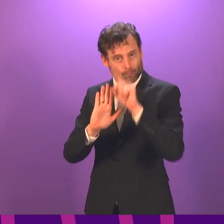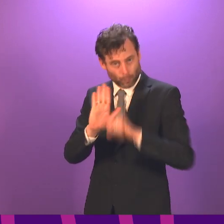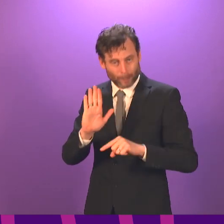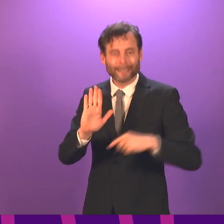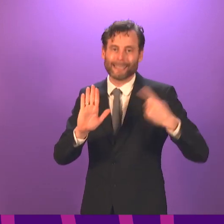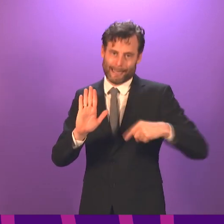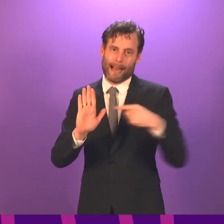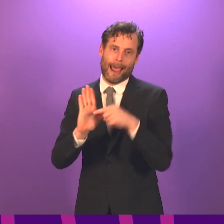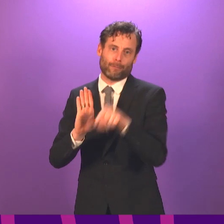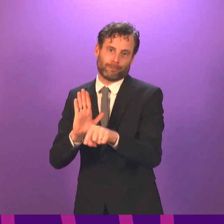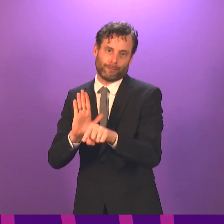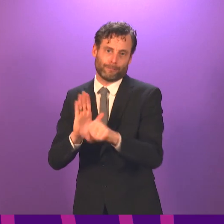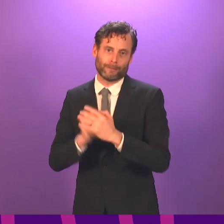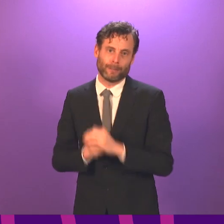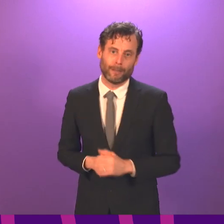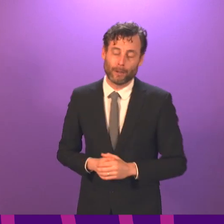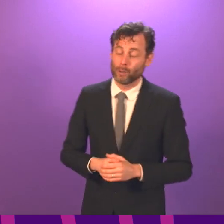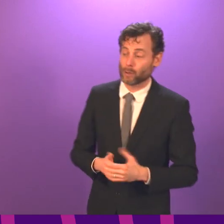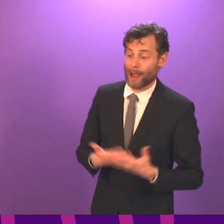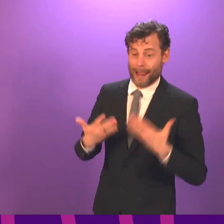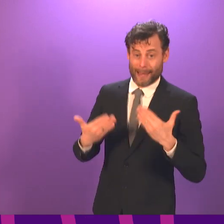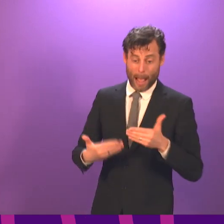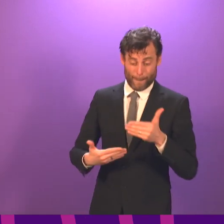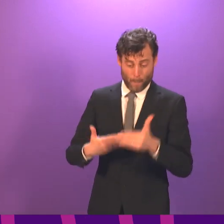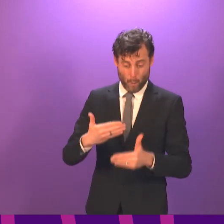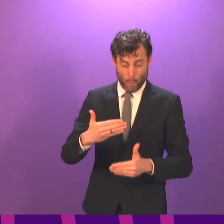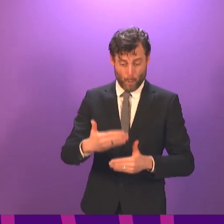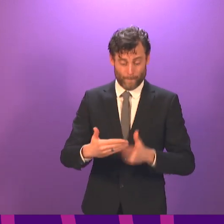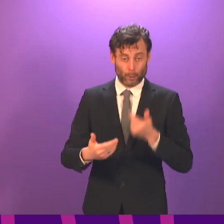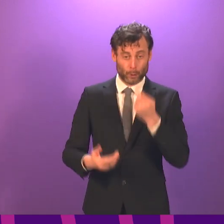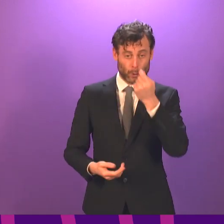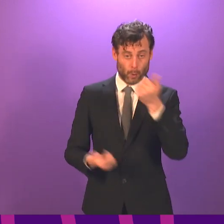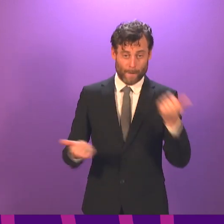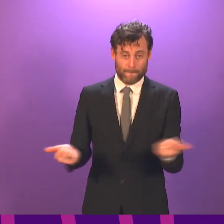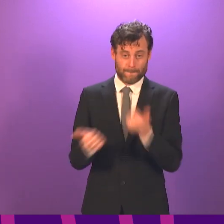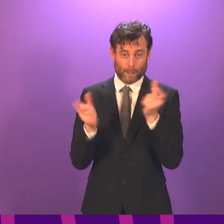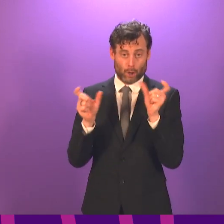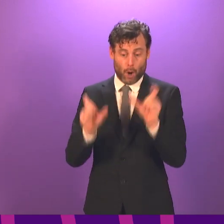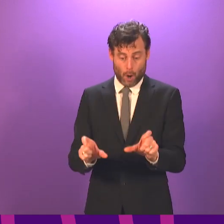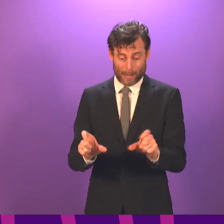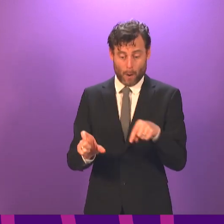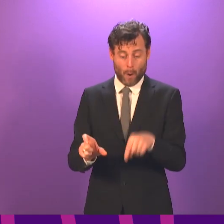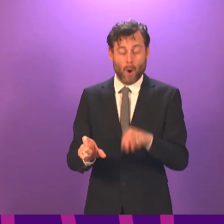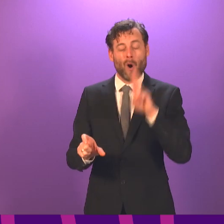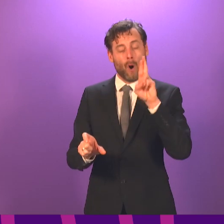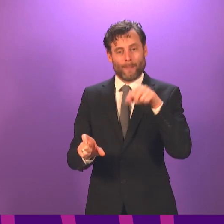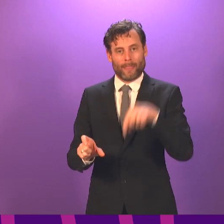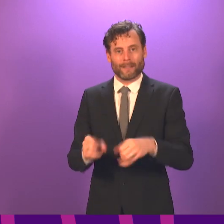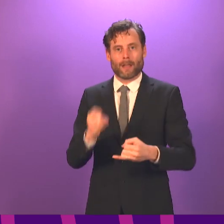As we come out of this lockdown—which is, I hope, the last lockdown—we are prioritising,